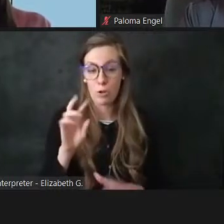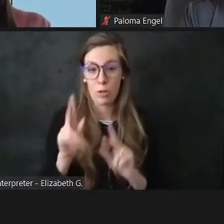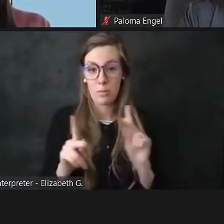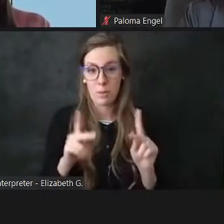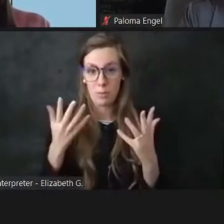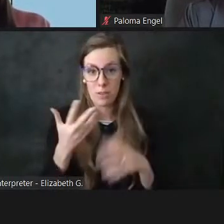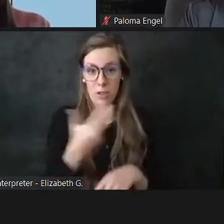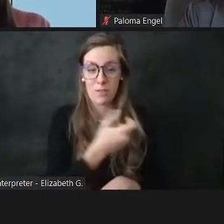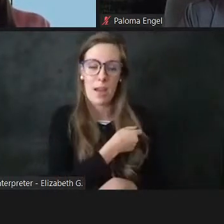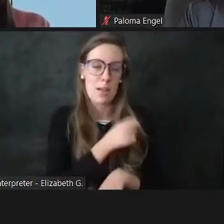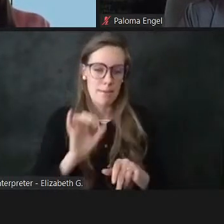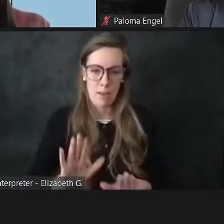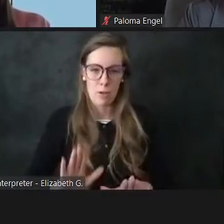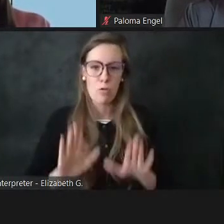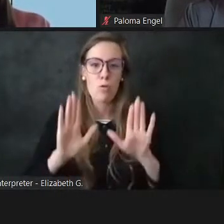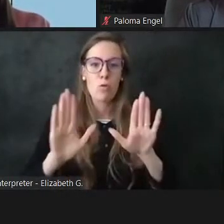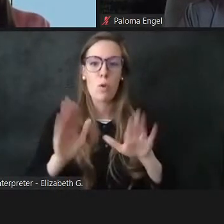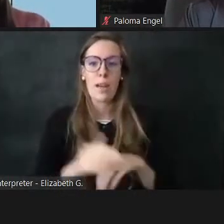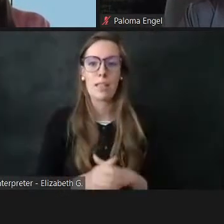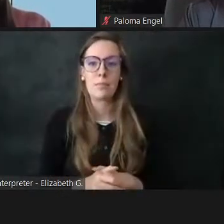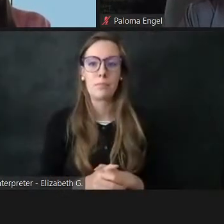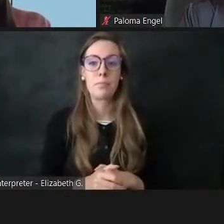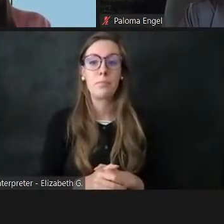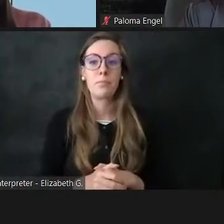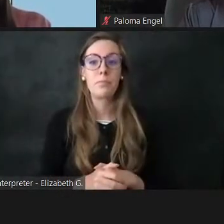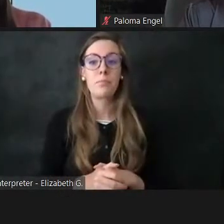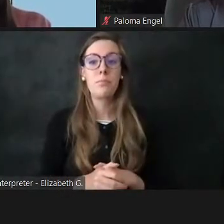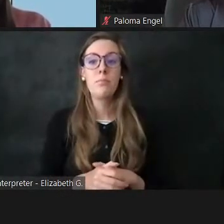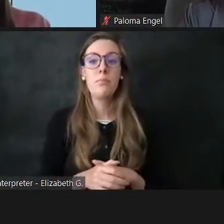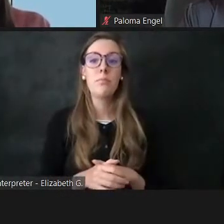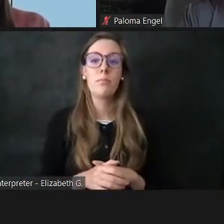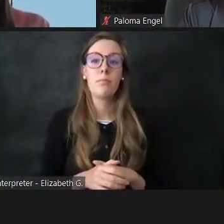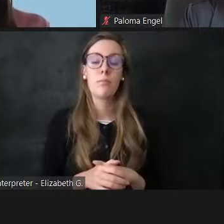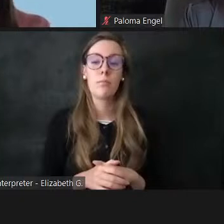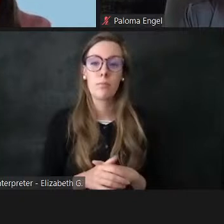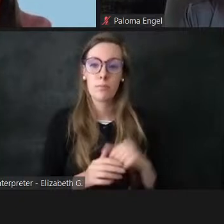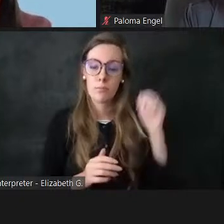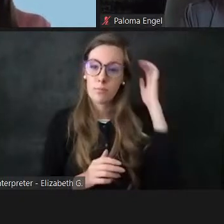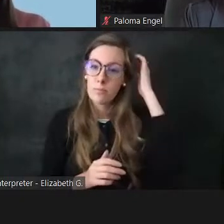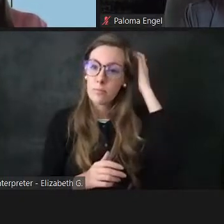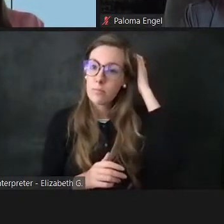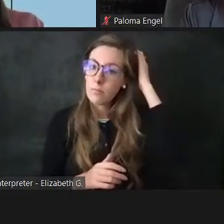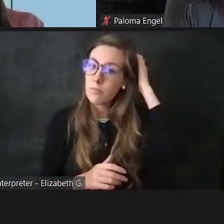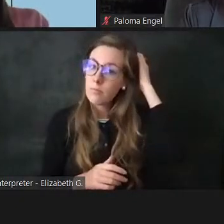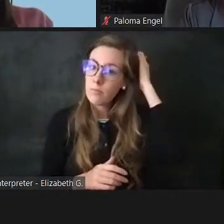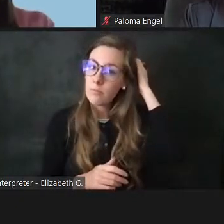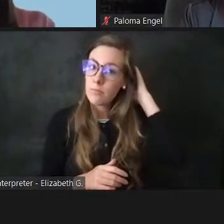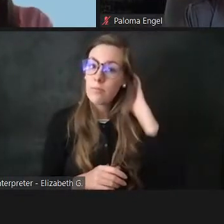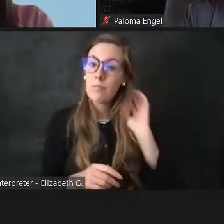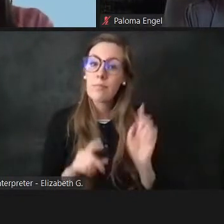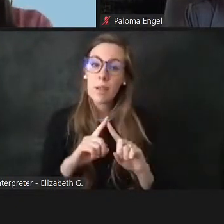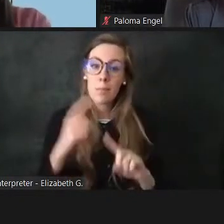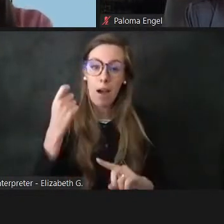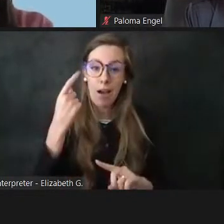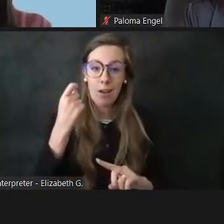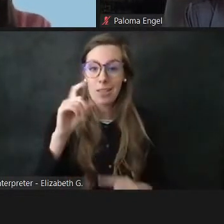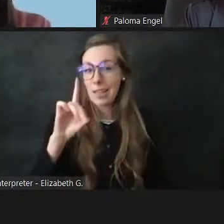great, but giving you the at the Delta area in our community, we can